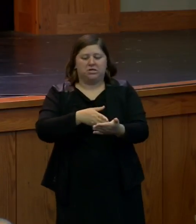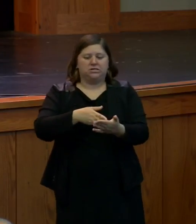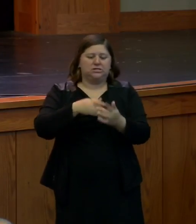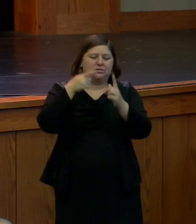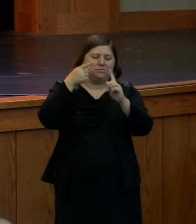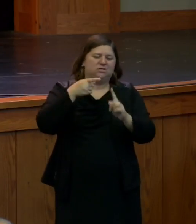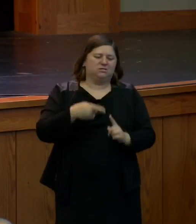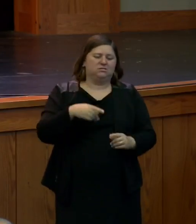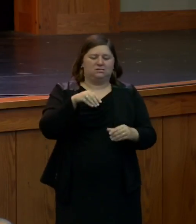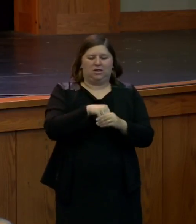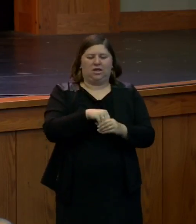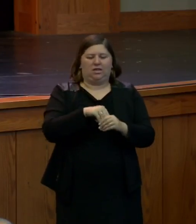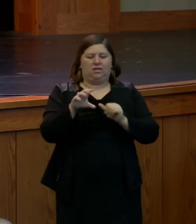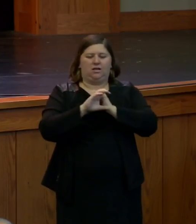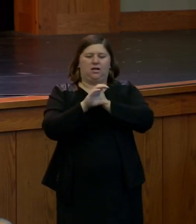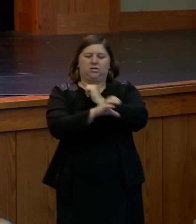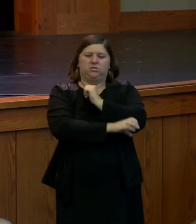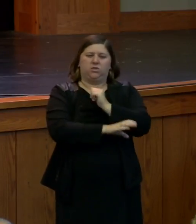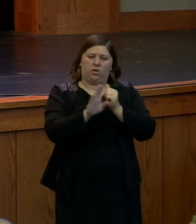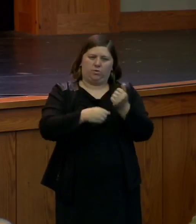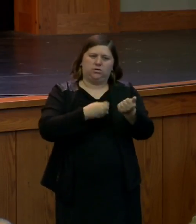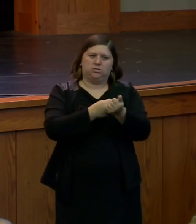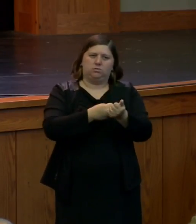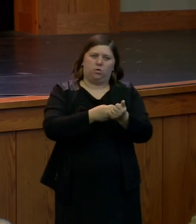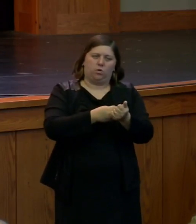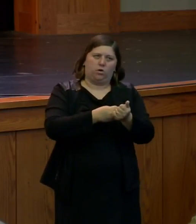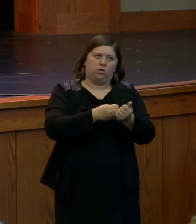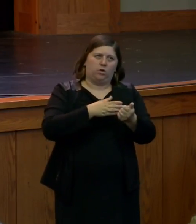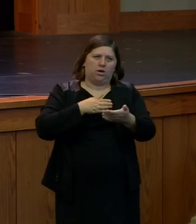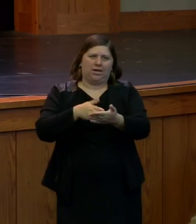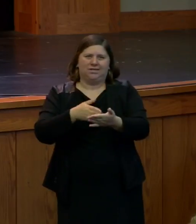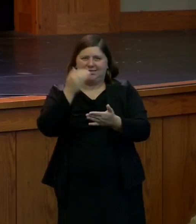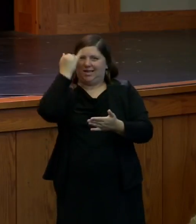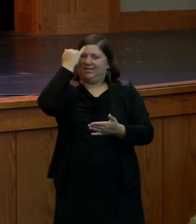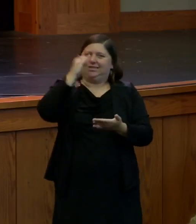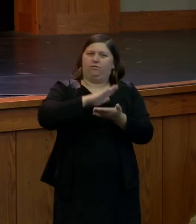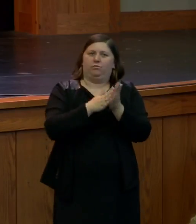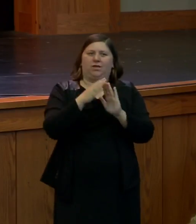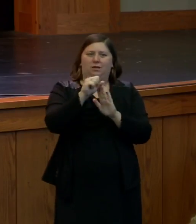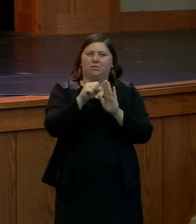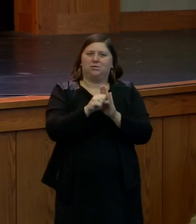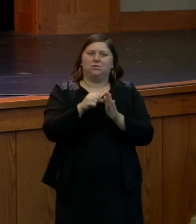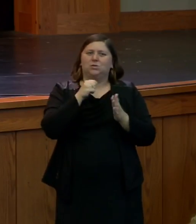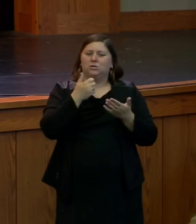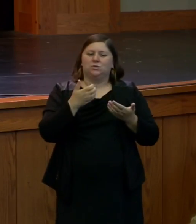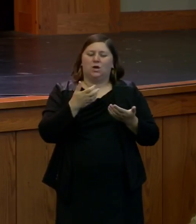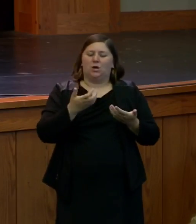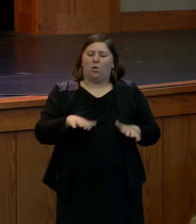THEY WILL VOTE FOR OR AGAINST THE IDEA OF STATEHOOD. DON'T LET VOTING RIGHTS OF THE RESIDENTS OF NEW COLUMBIA BE